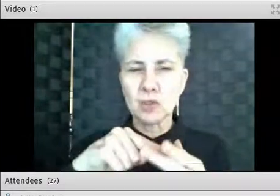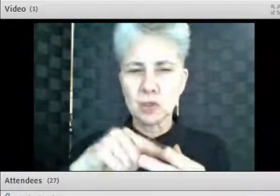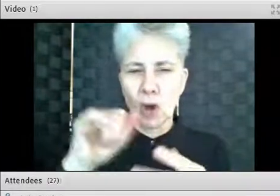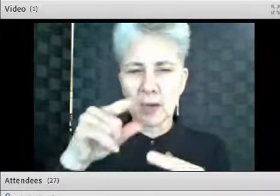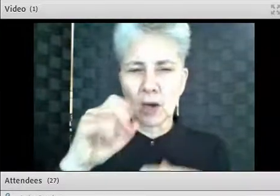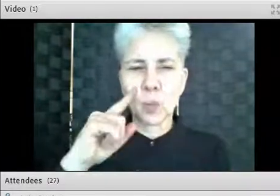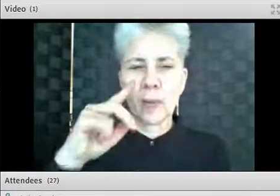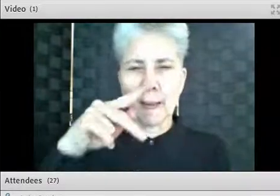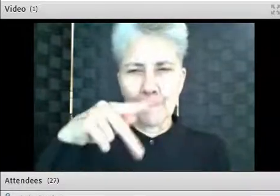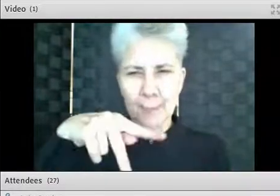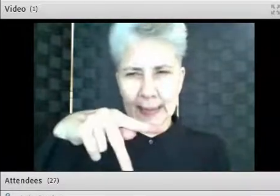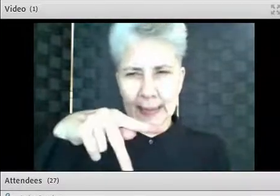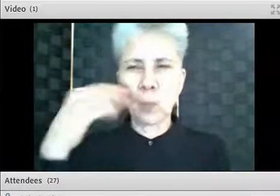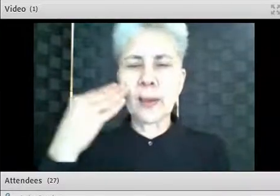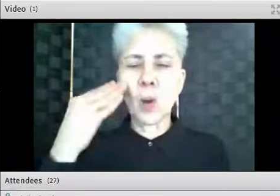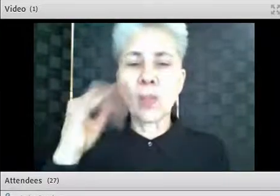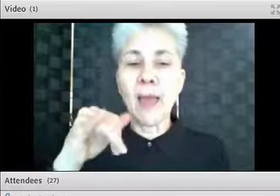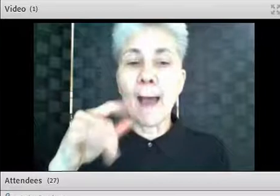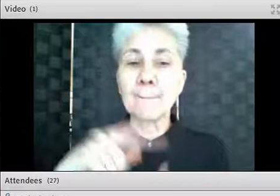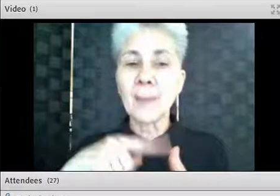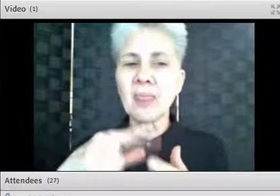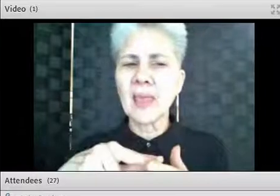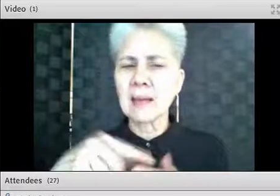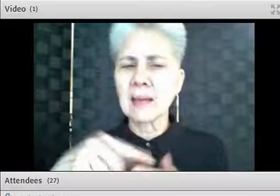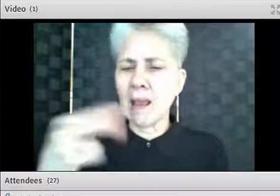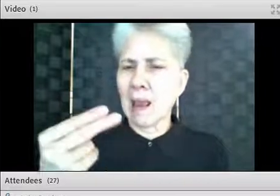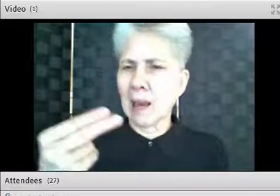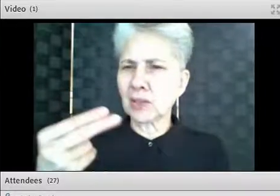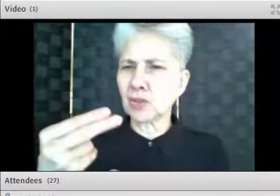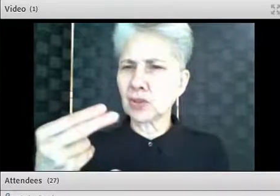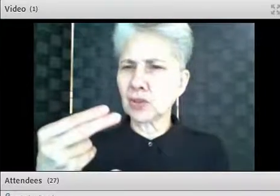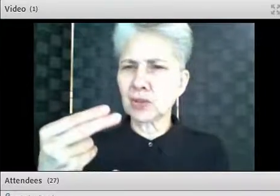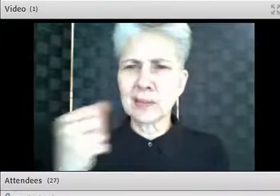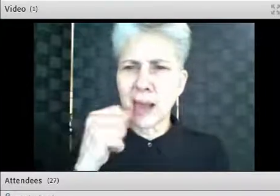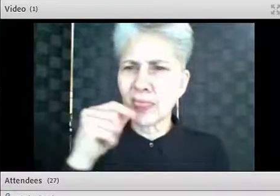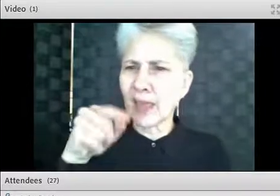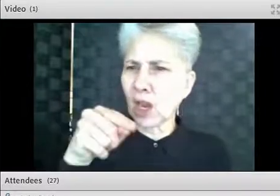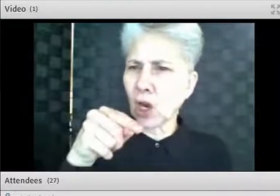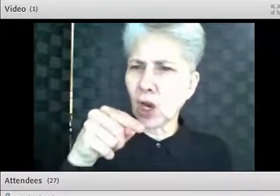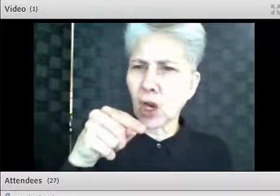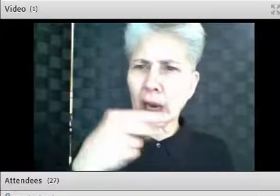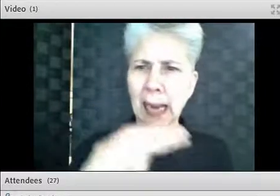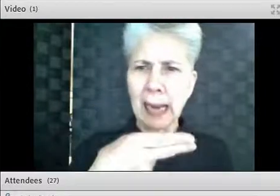We know that, but then H is not there. Yikes.